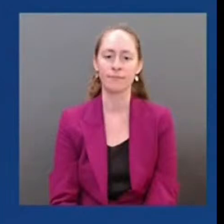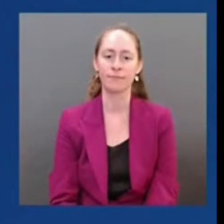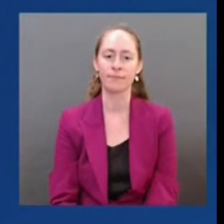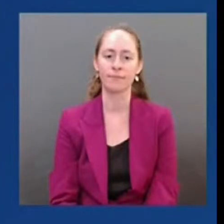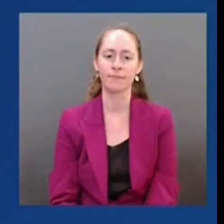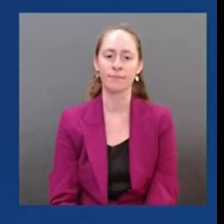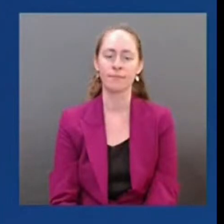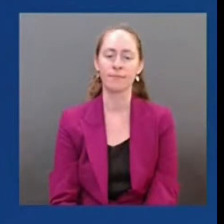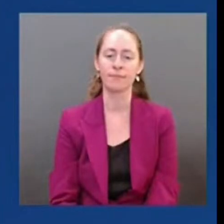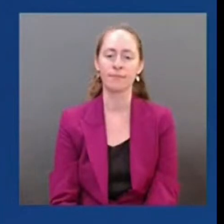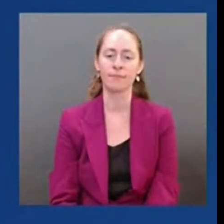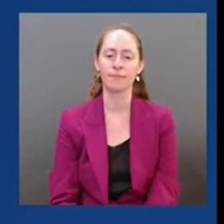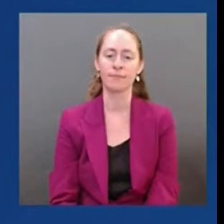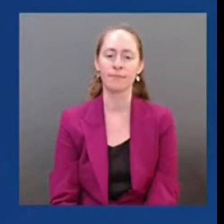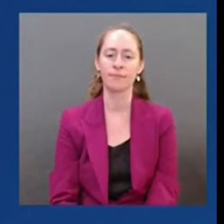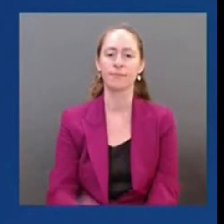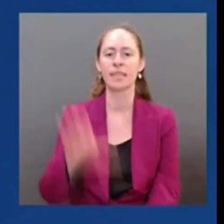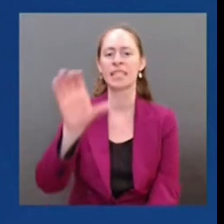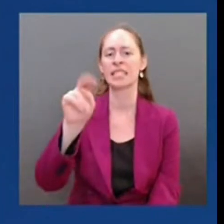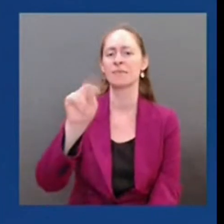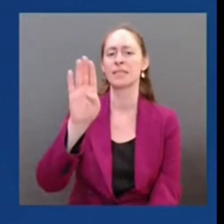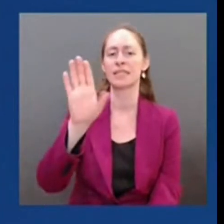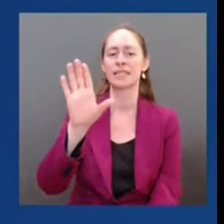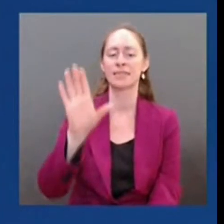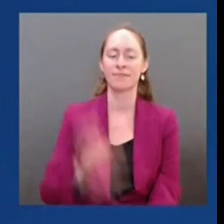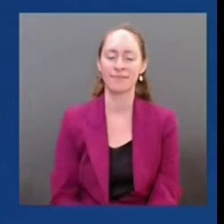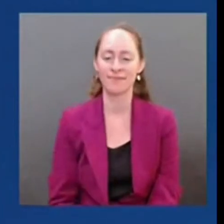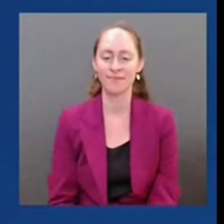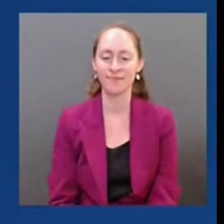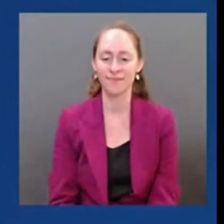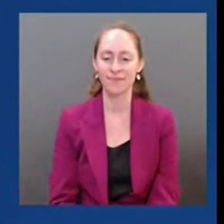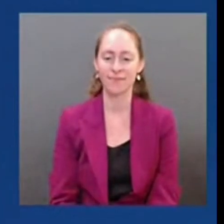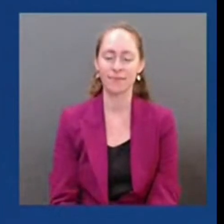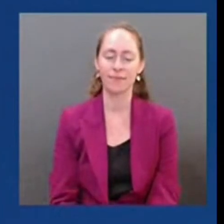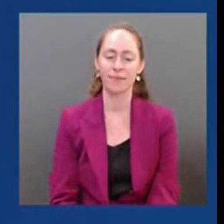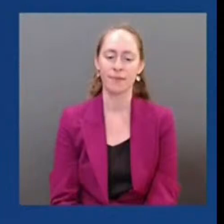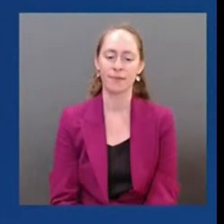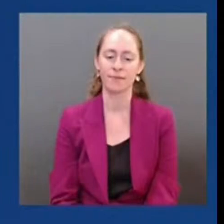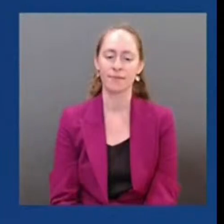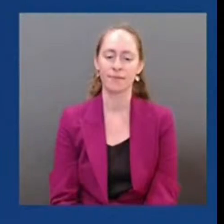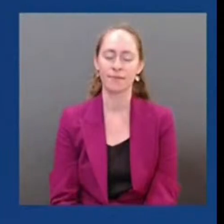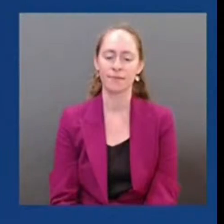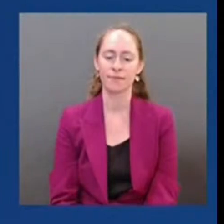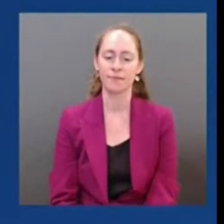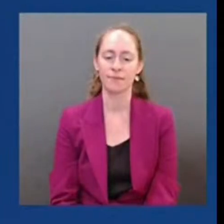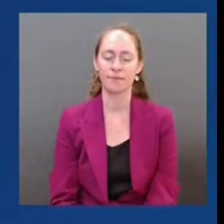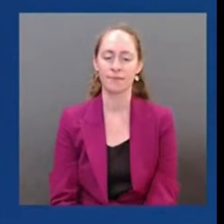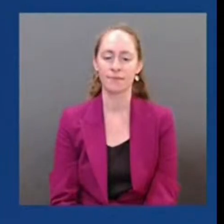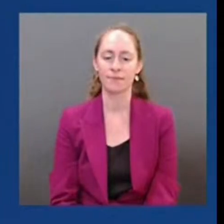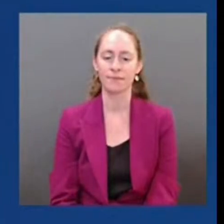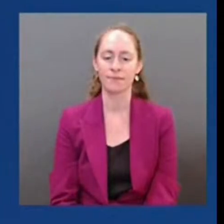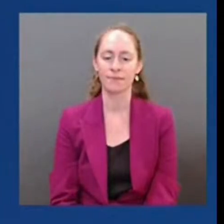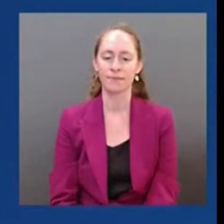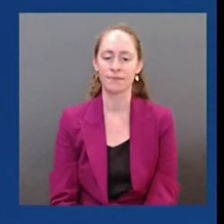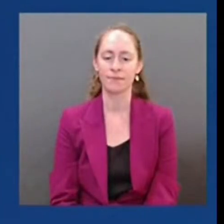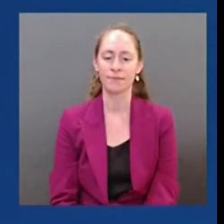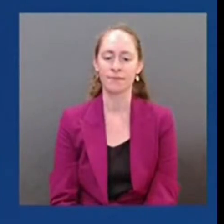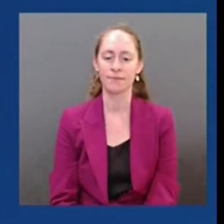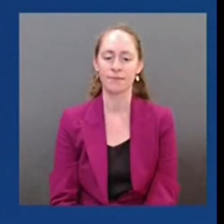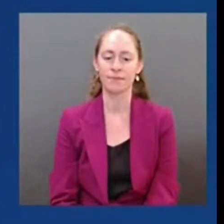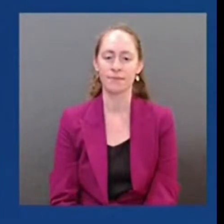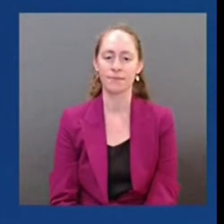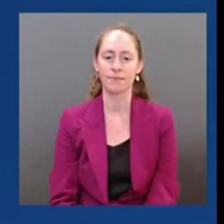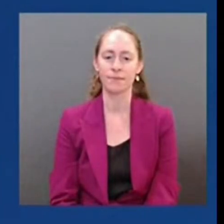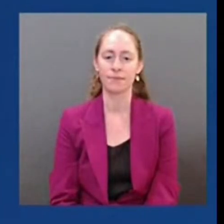WINDSER.